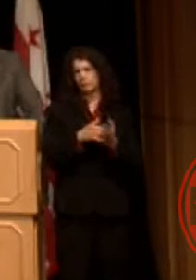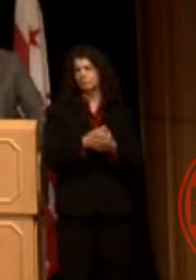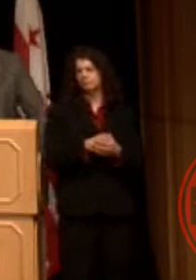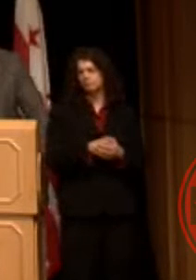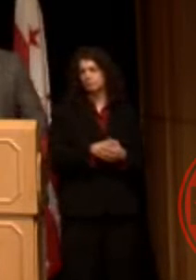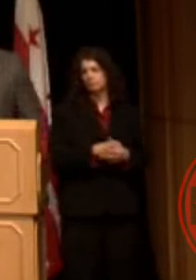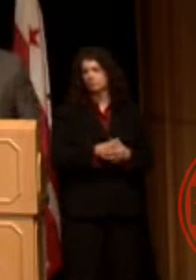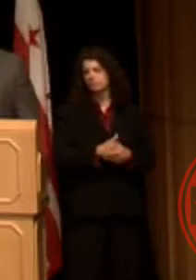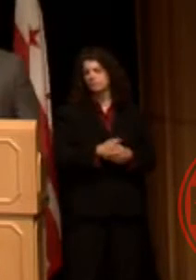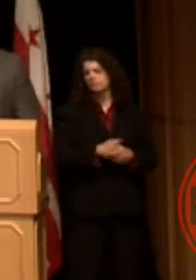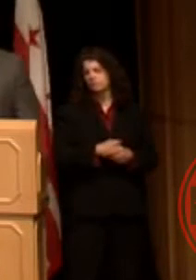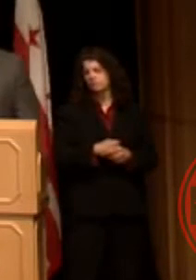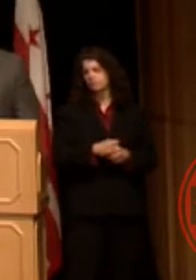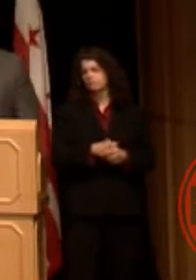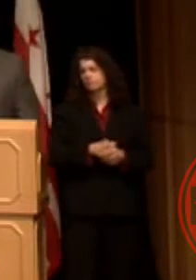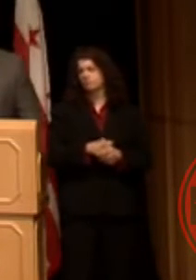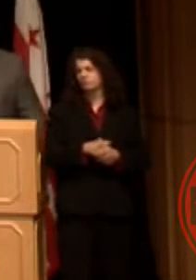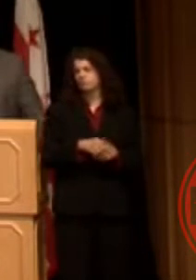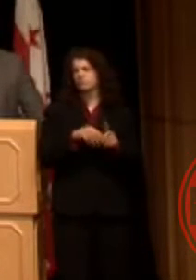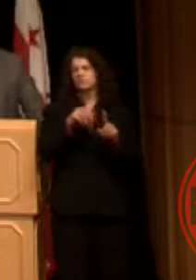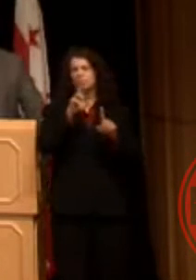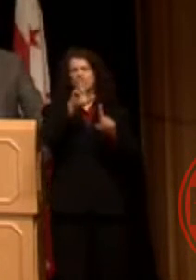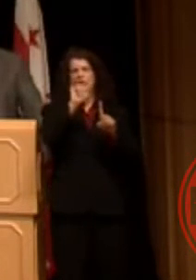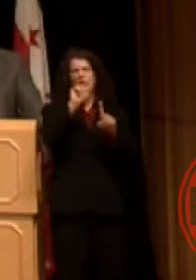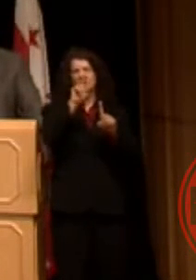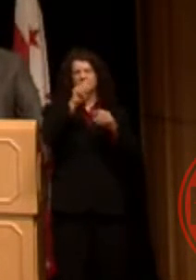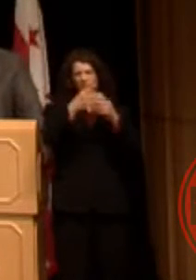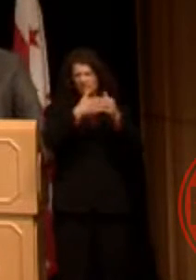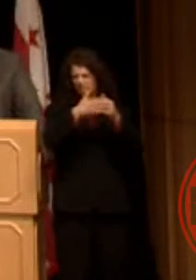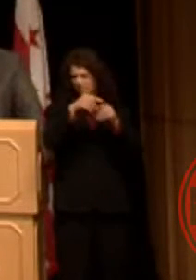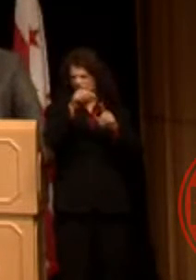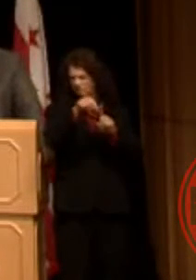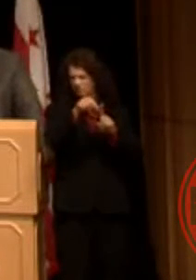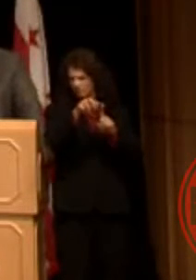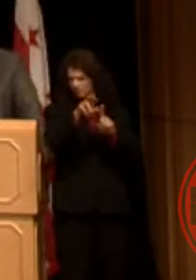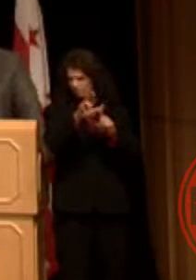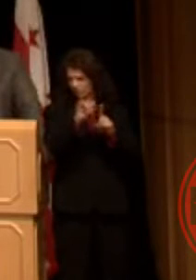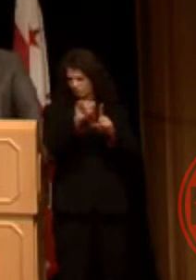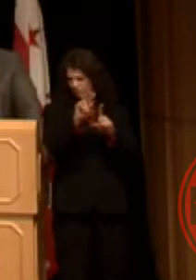DPR IS WORKING WITH MOODY NO LAND ARCHITECTURE ON FINALIZING